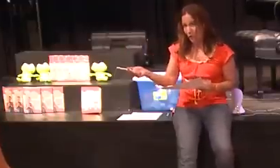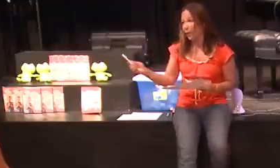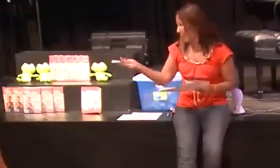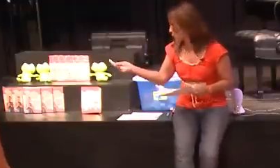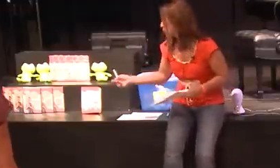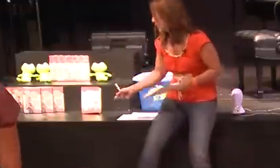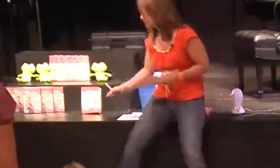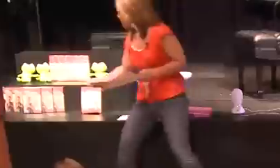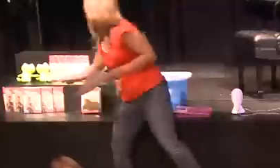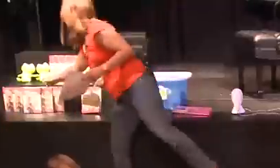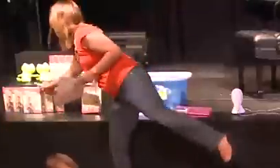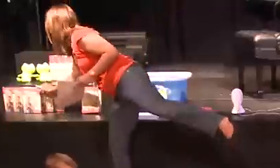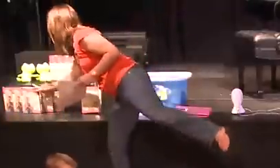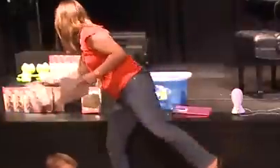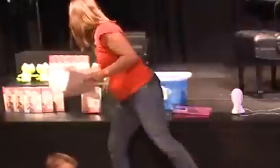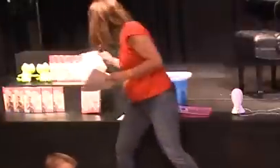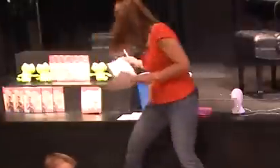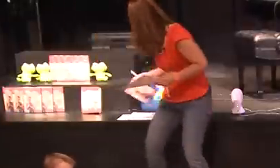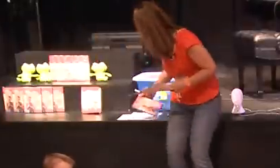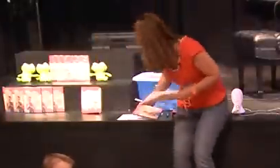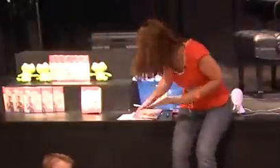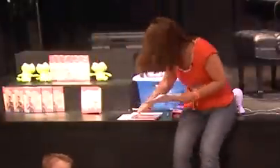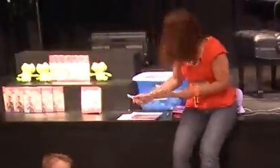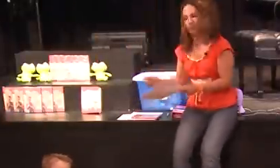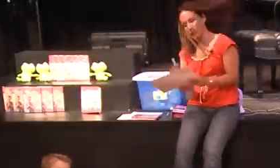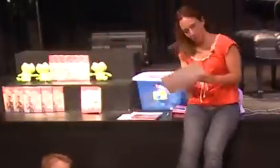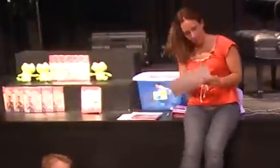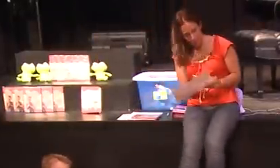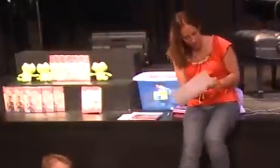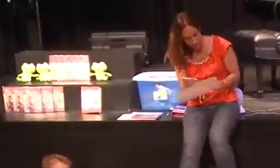Okay that's what you want. Awesome. No no, that's okay.